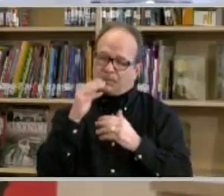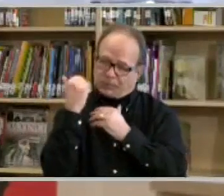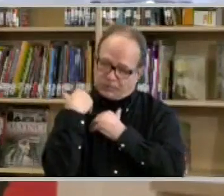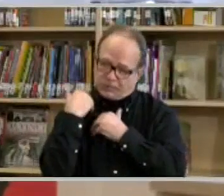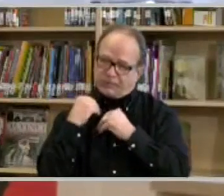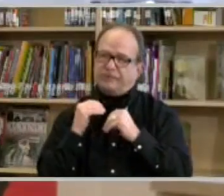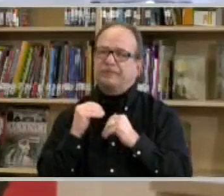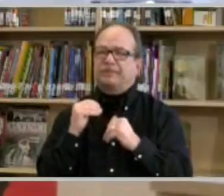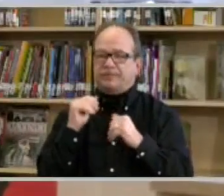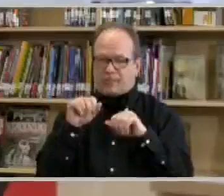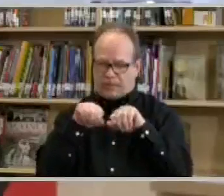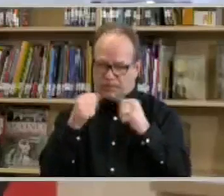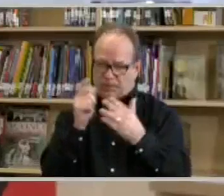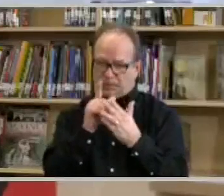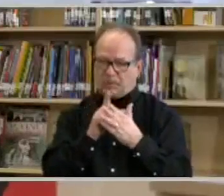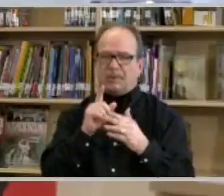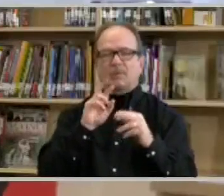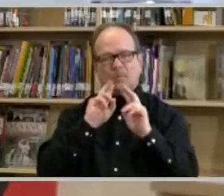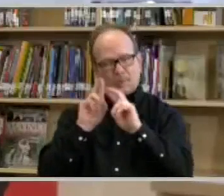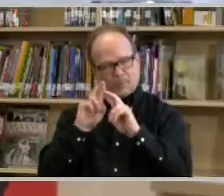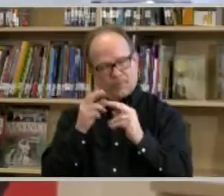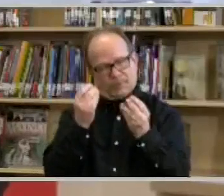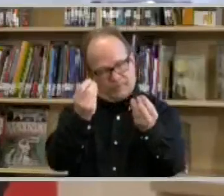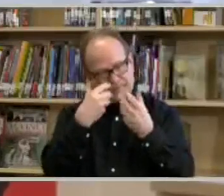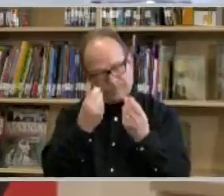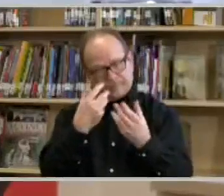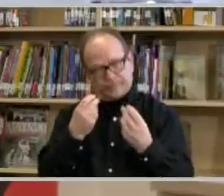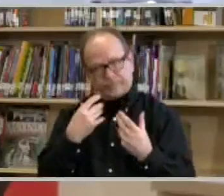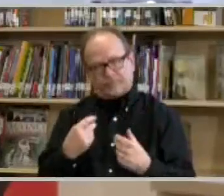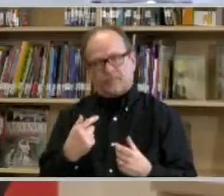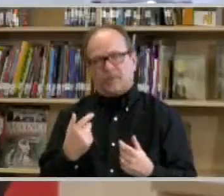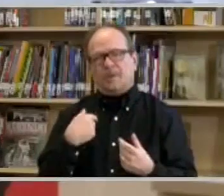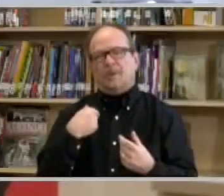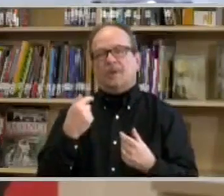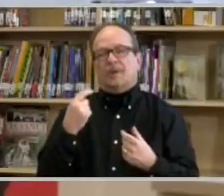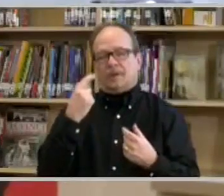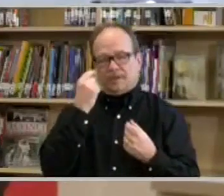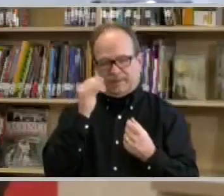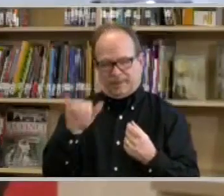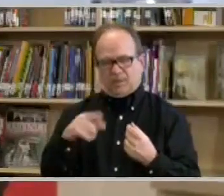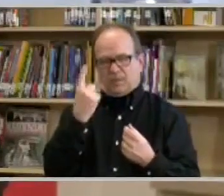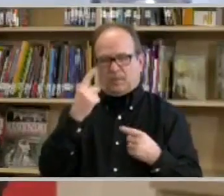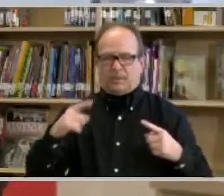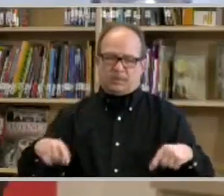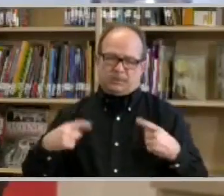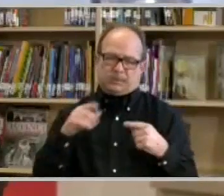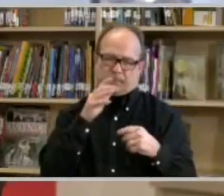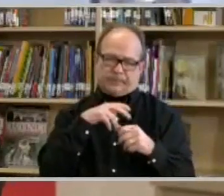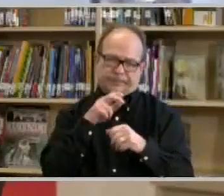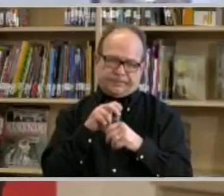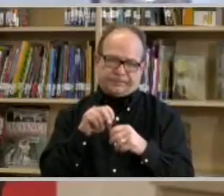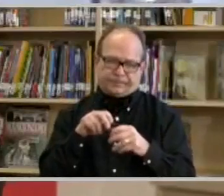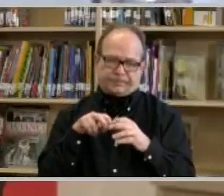EVERYBODY IS HELD ACCOUNTABLE FOR THEIR ACTIONS, SO PLEASE PAE